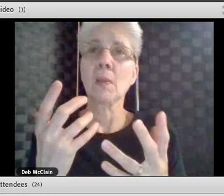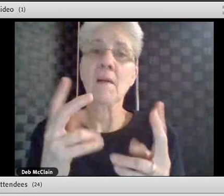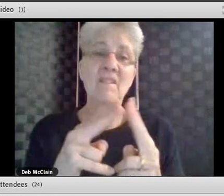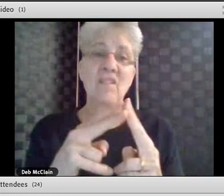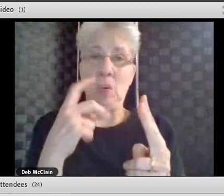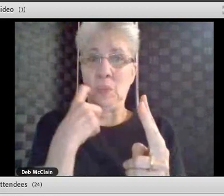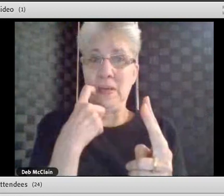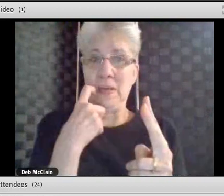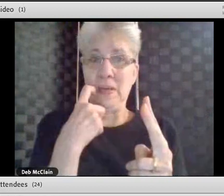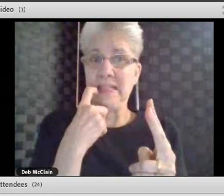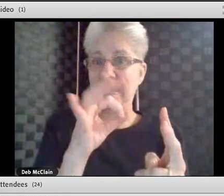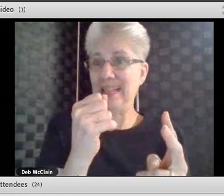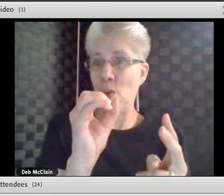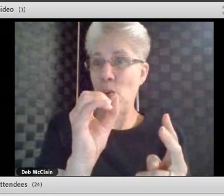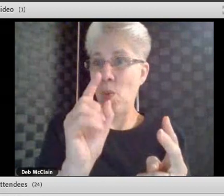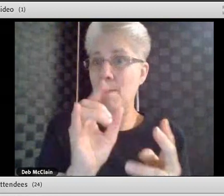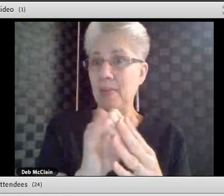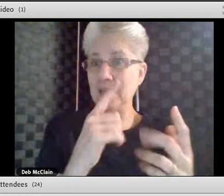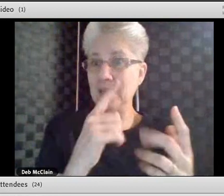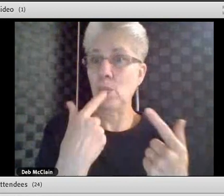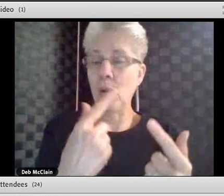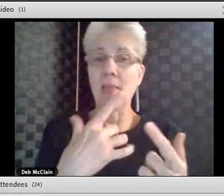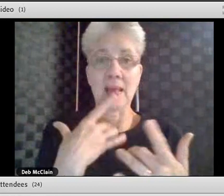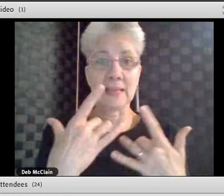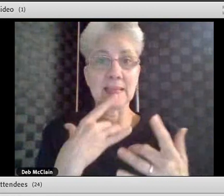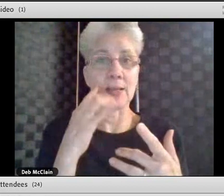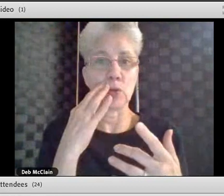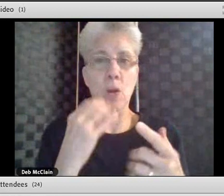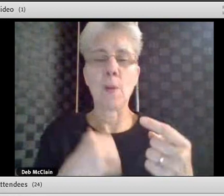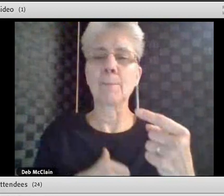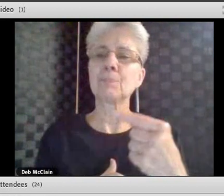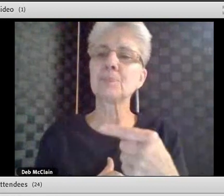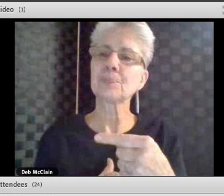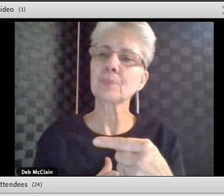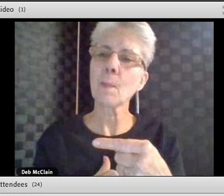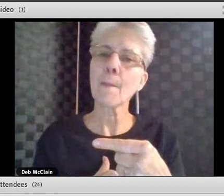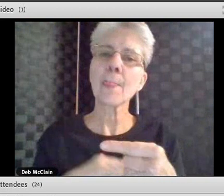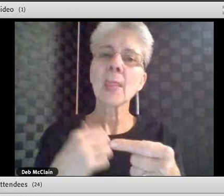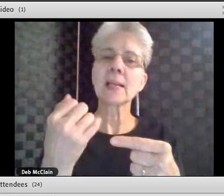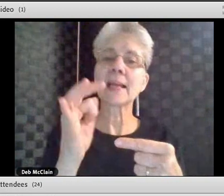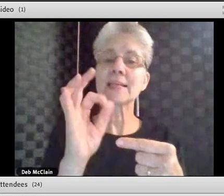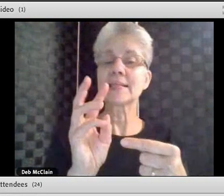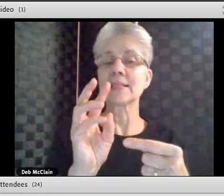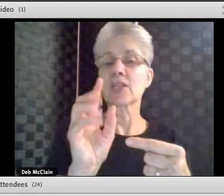But that's been around, pretty exciting. In 1961, you kind of see --